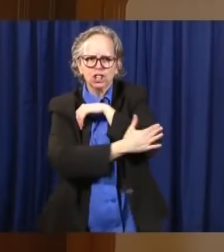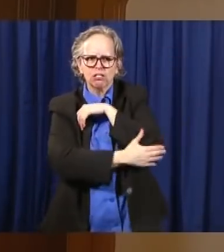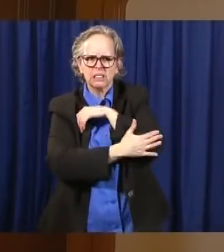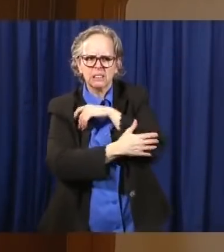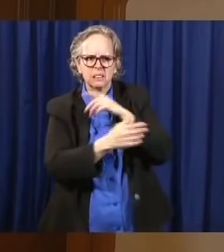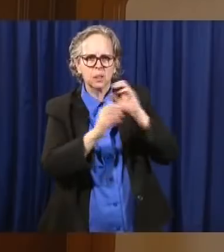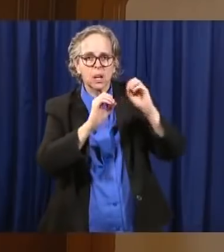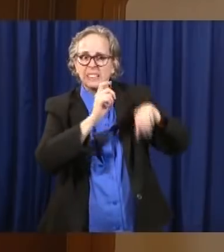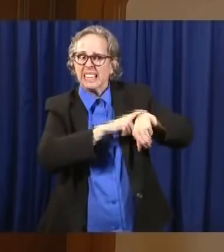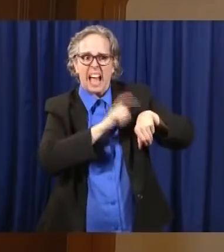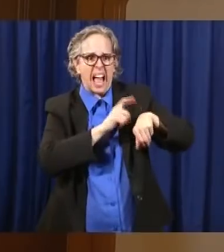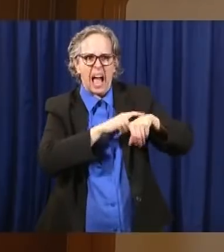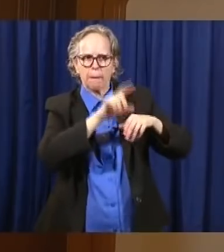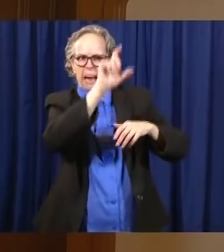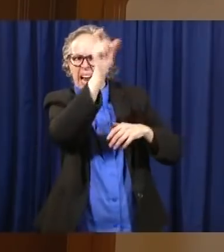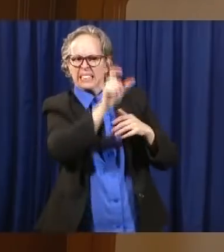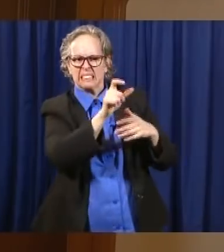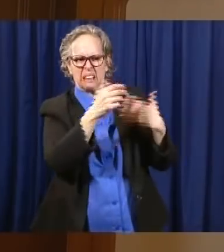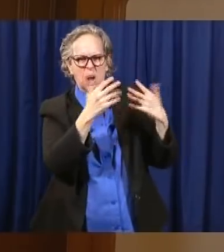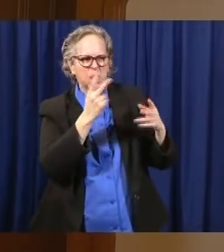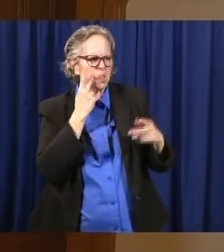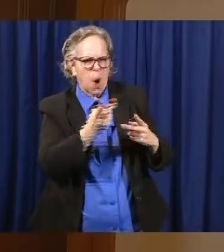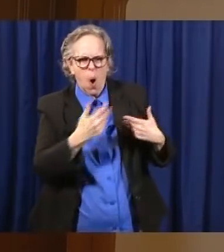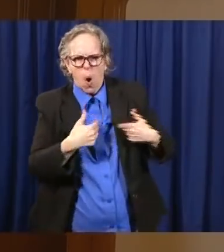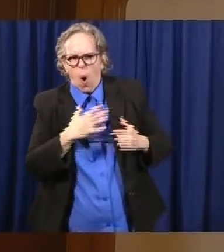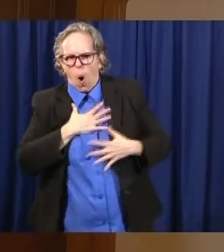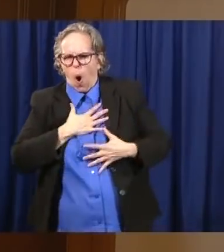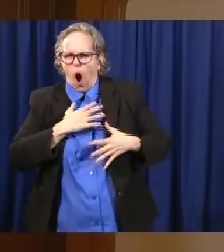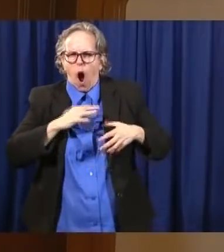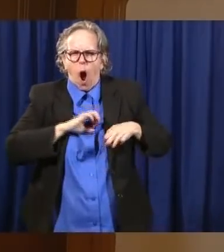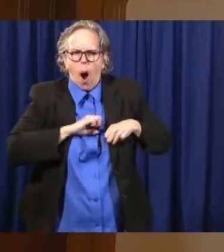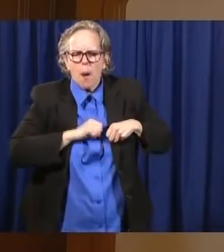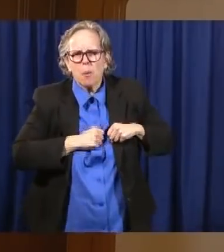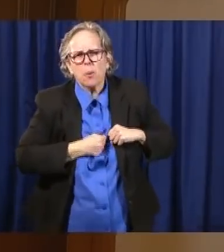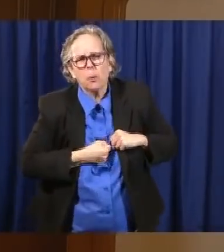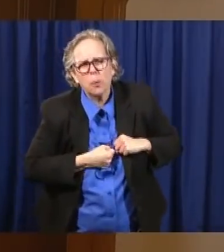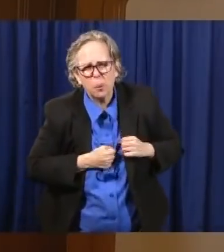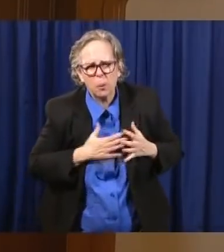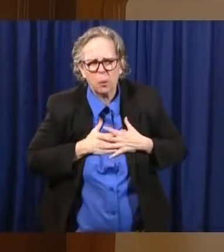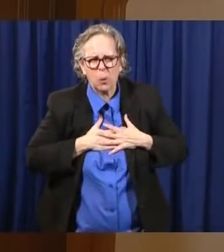THIS BLACK LINE IS WHERE THE HEALTH CARE SYSTEM BECOMES OVERWHELMED. AND WE HAVE SEEN THE SAD EXPERIENCE OF COUNTRIES THAT